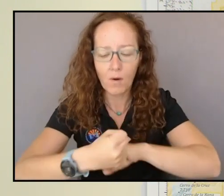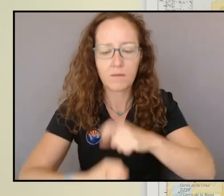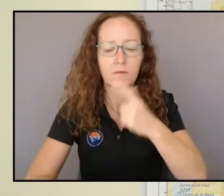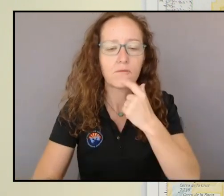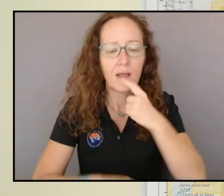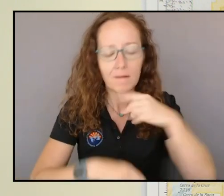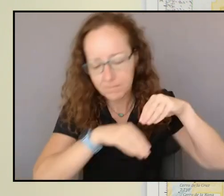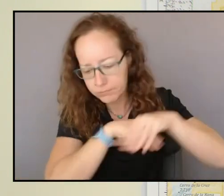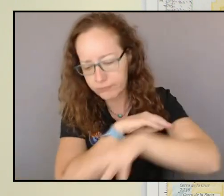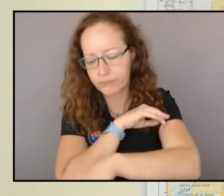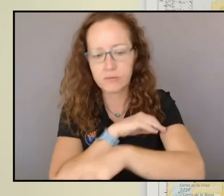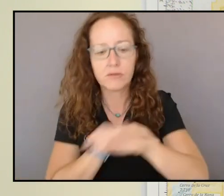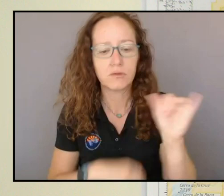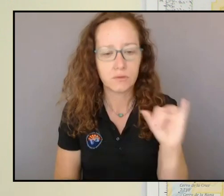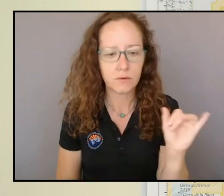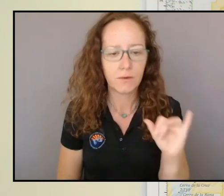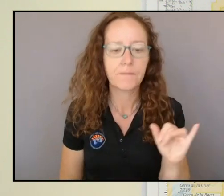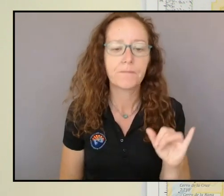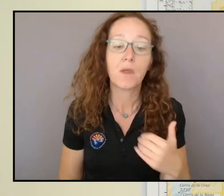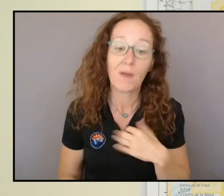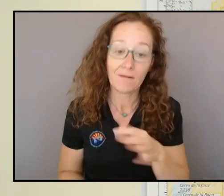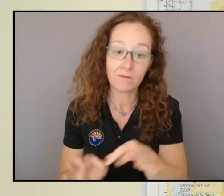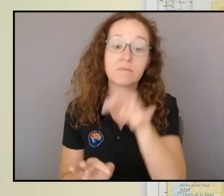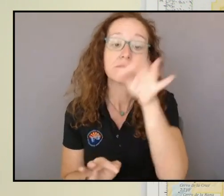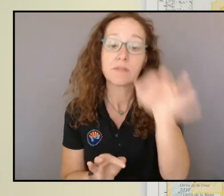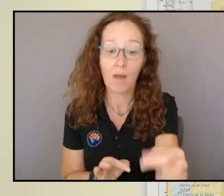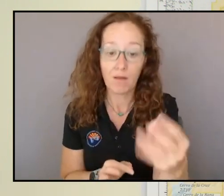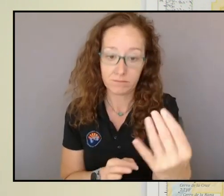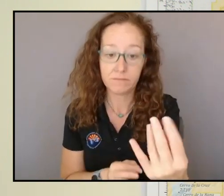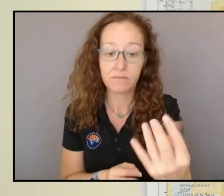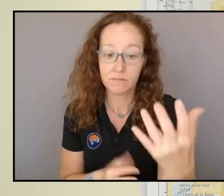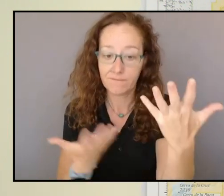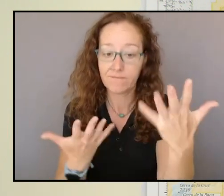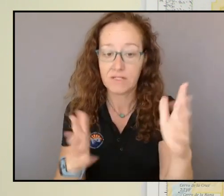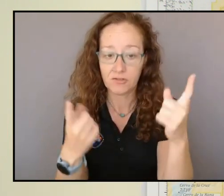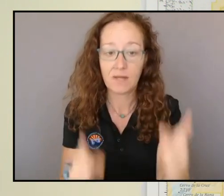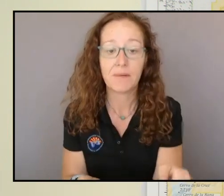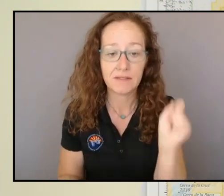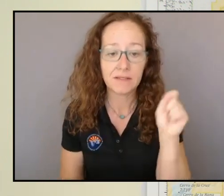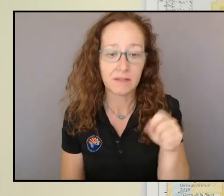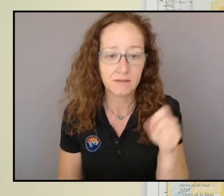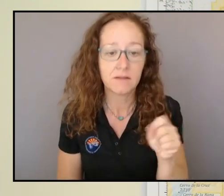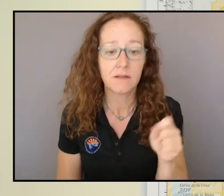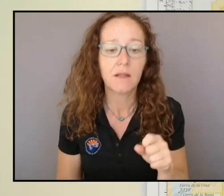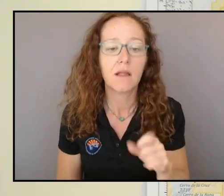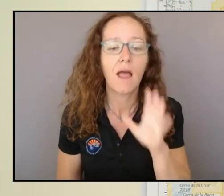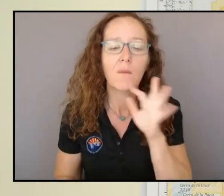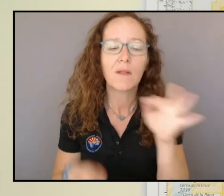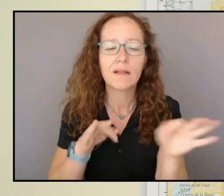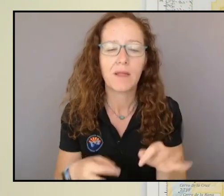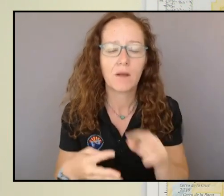this 1-2-3-4 thing, I'll tell you why that doesn't mean we're in the #2 box yet. And then off to the west here, this